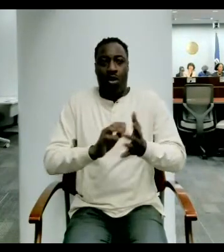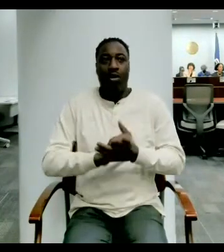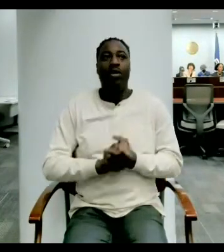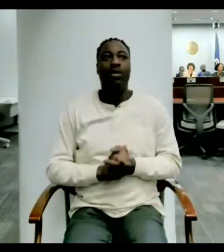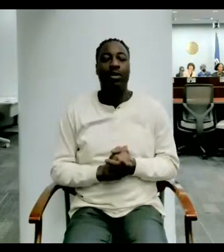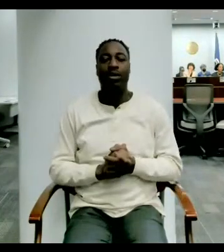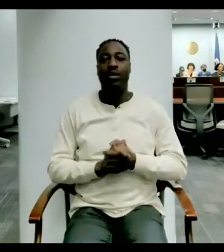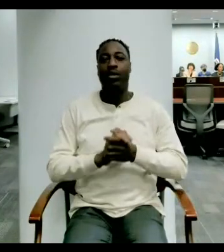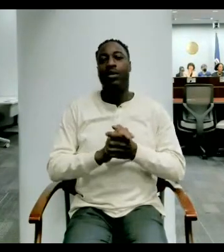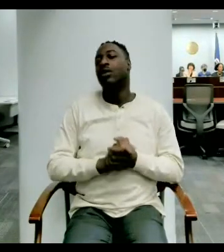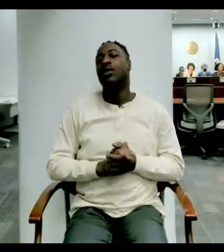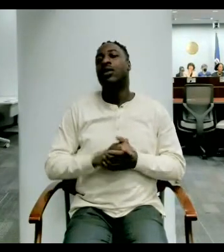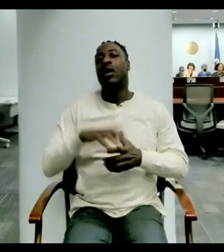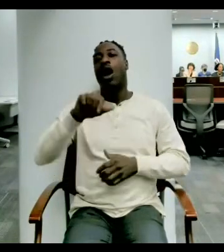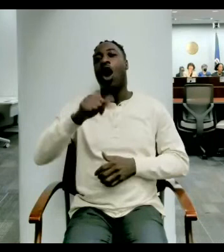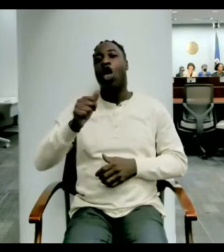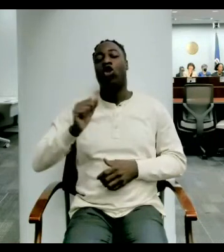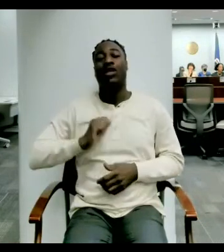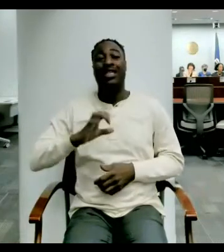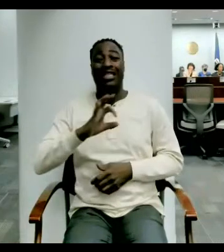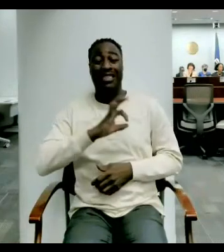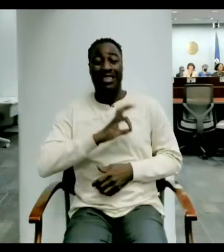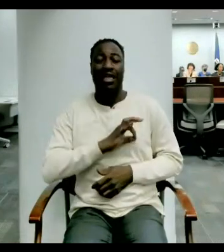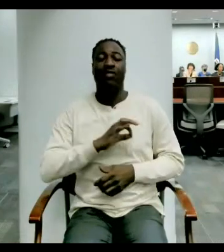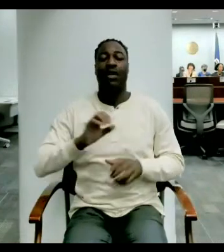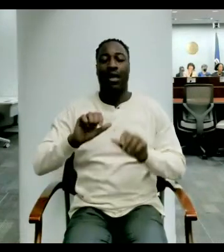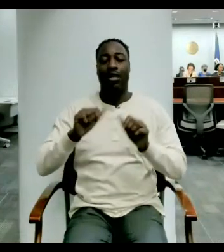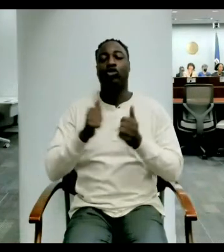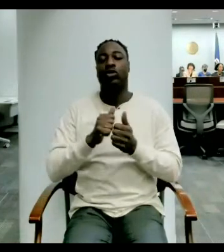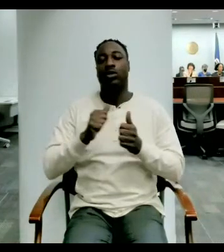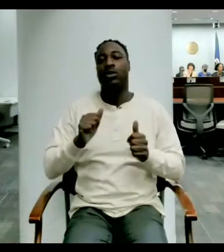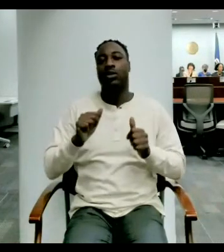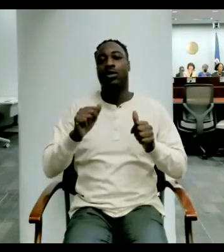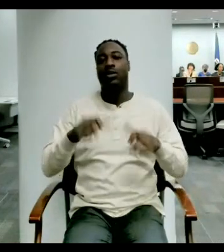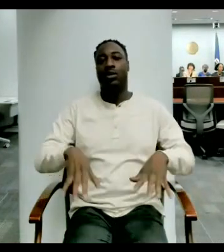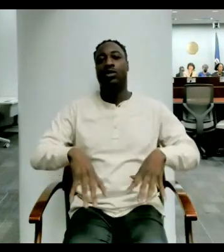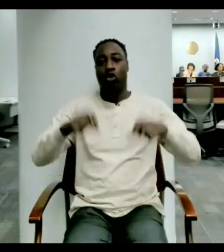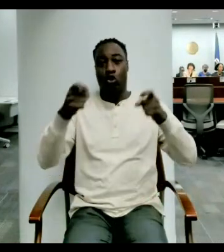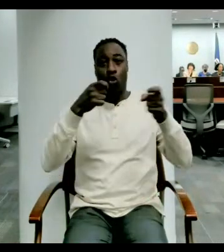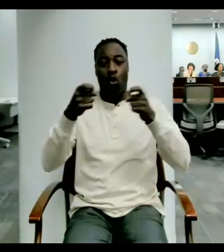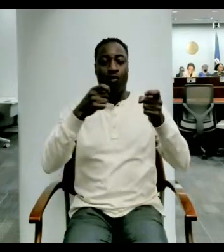And another staffing agency picked up those assignments, presumably sending white guys under 40.